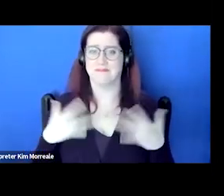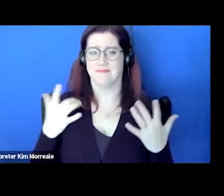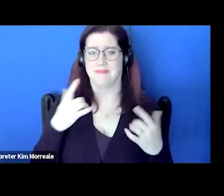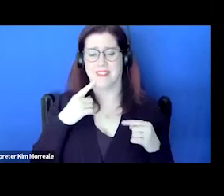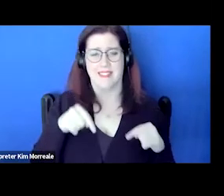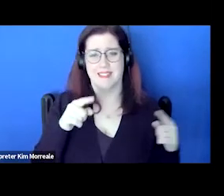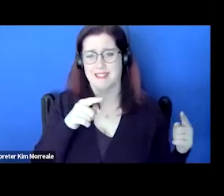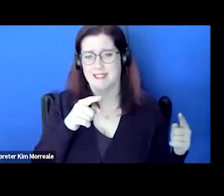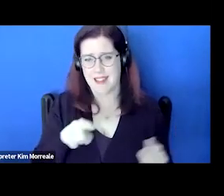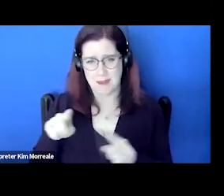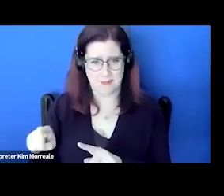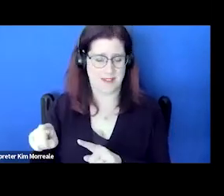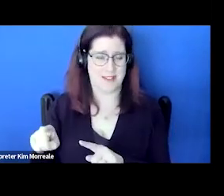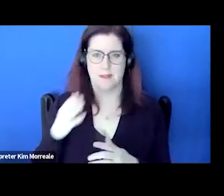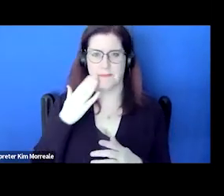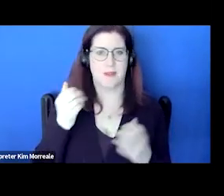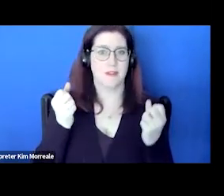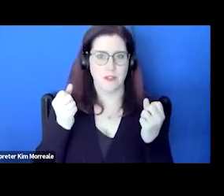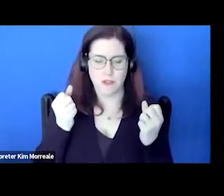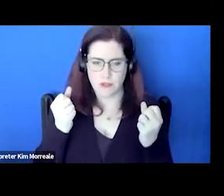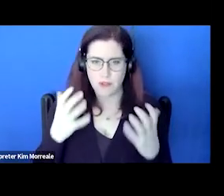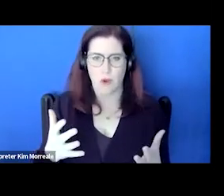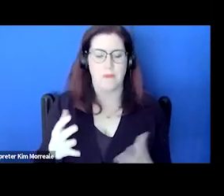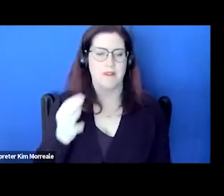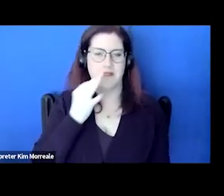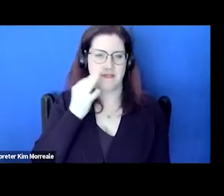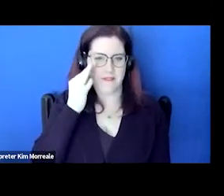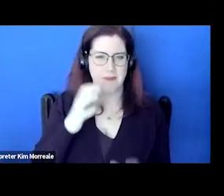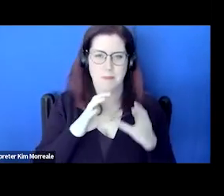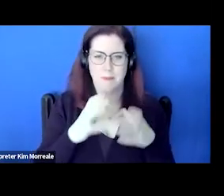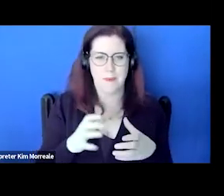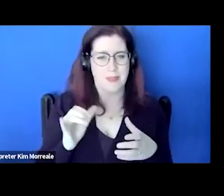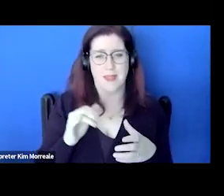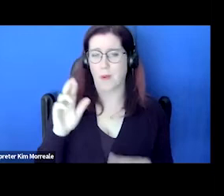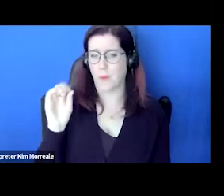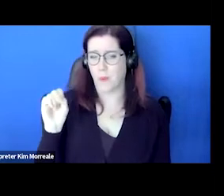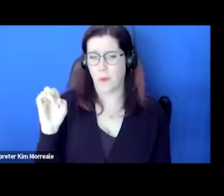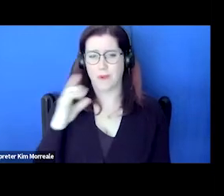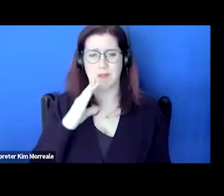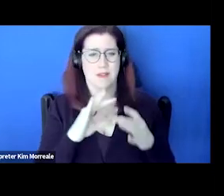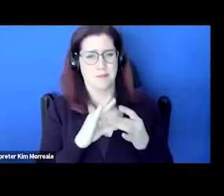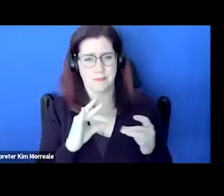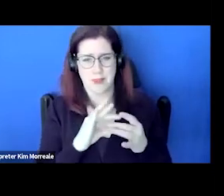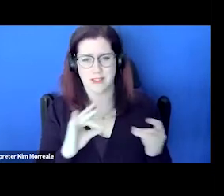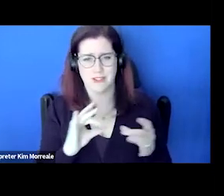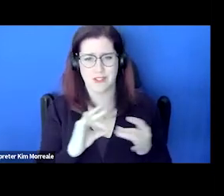because so many of our native populations like Rose had pointed out in one of her latter slides